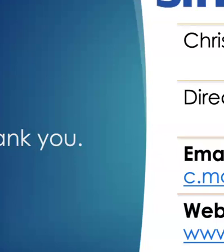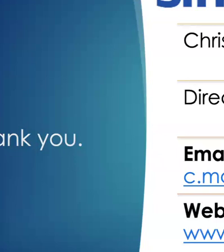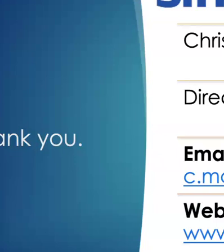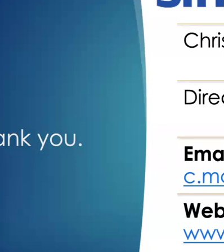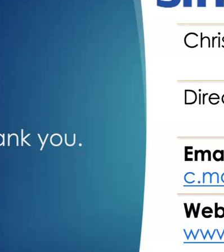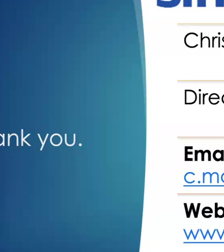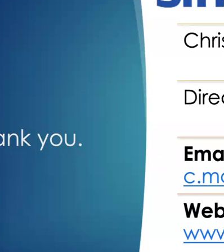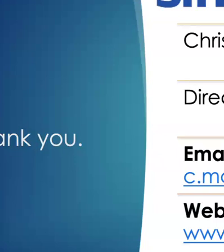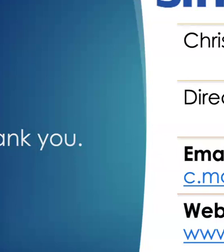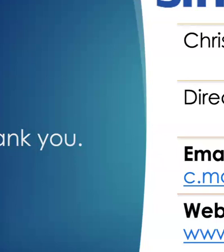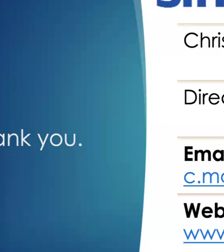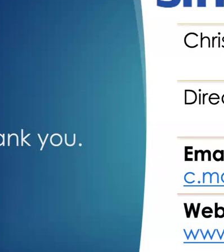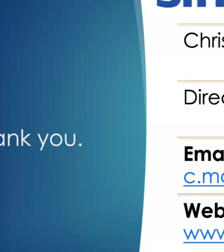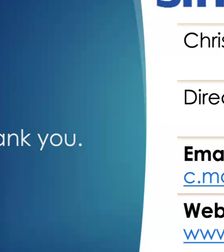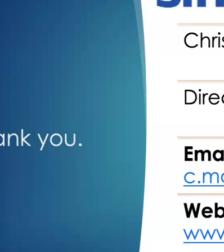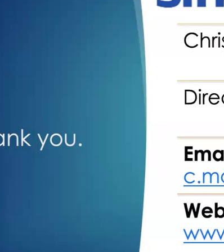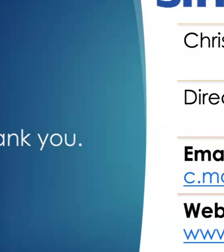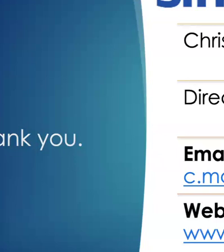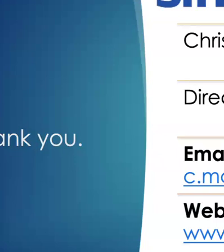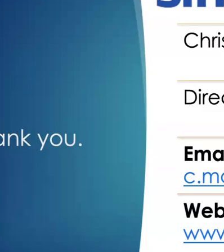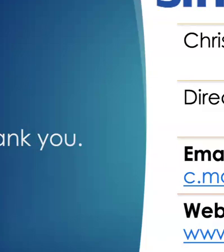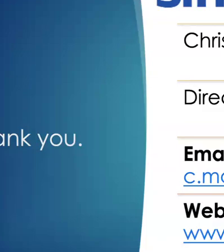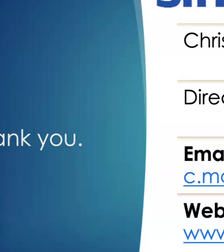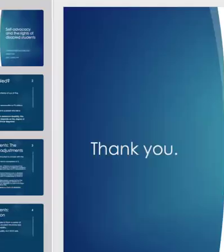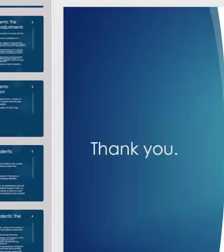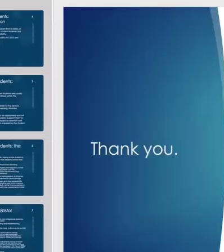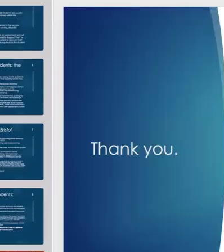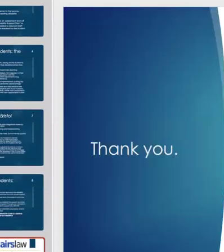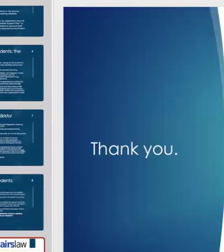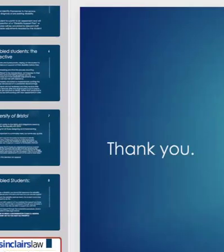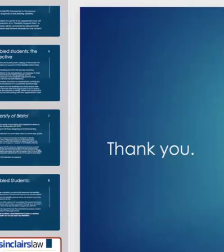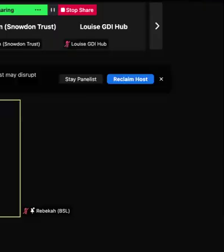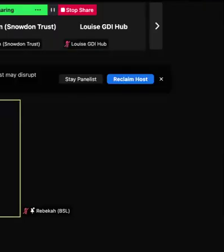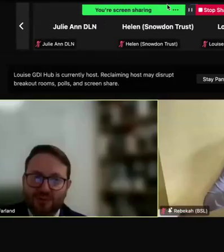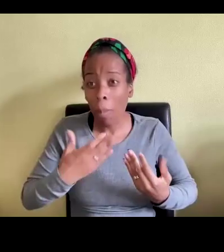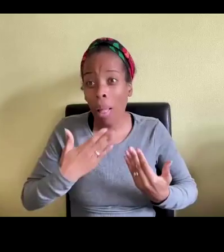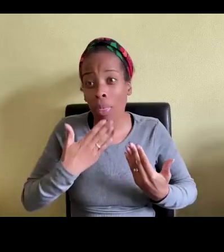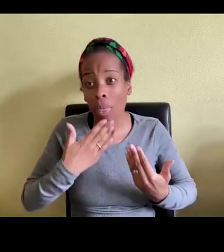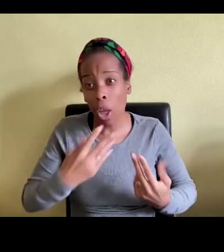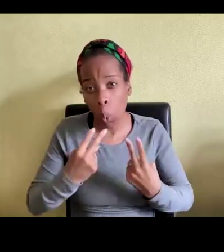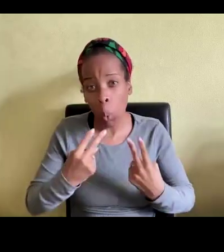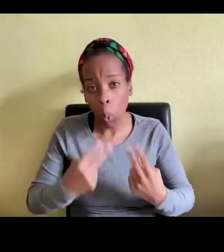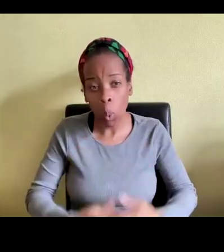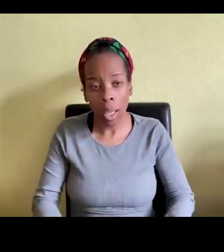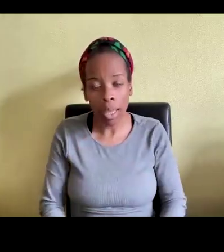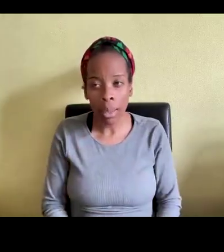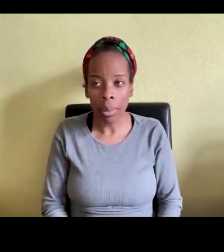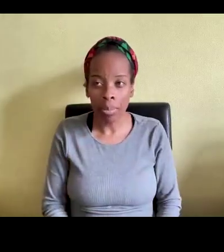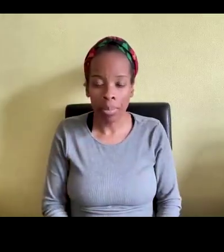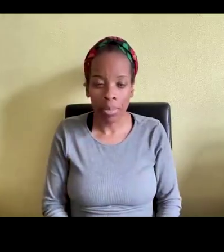I'm not sure if there'll be time at the end of the talk for people to ask questions. But thank you all for listening. Amelia: Thank you so much, Chris.